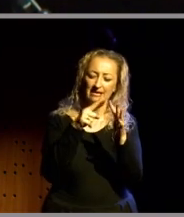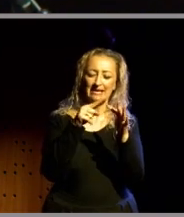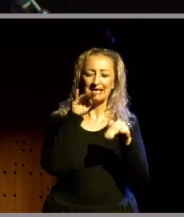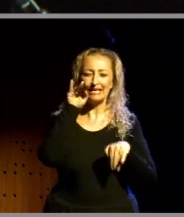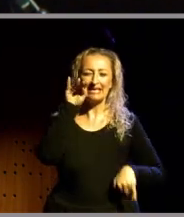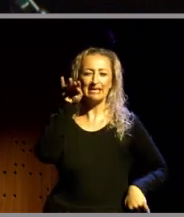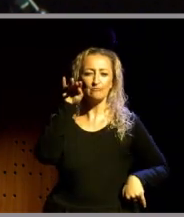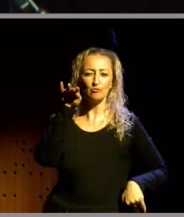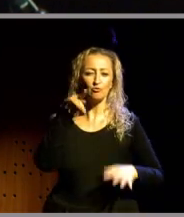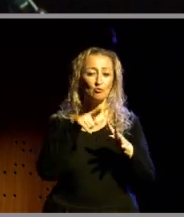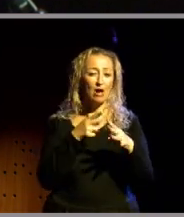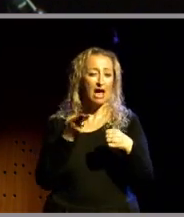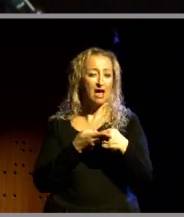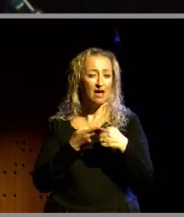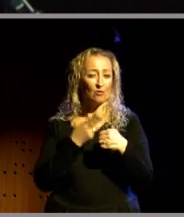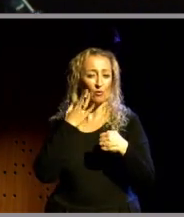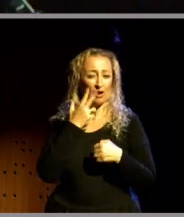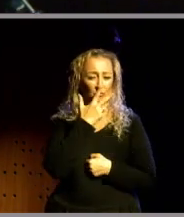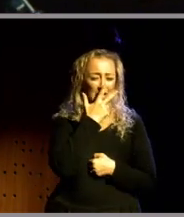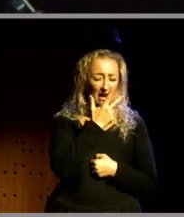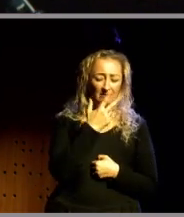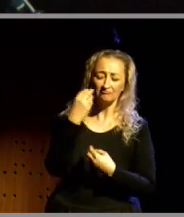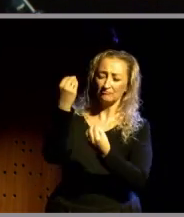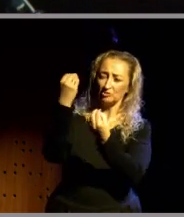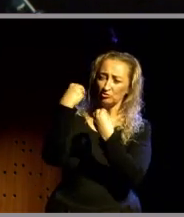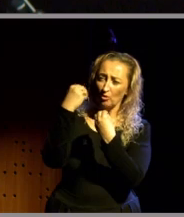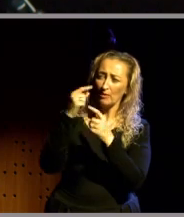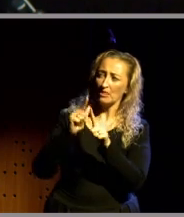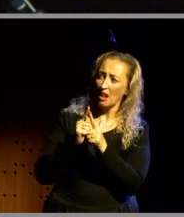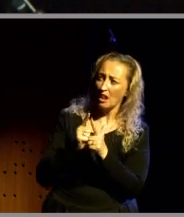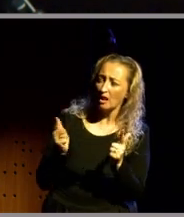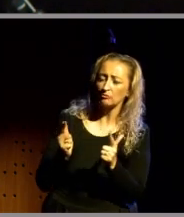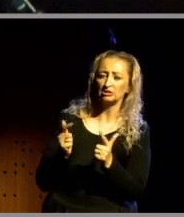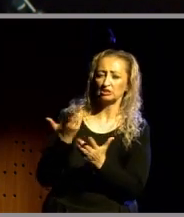She taught me the language and Barkandji stories. I would also like to thank my old aunties